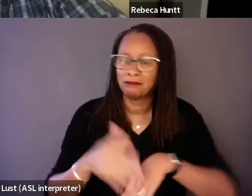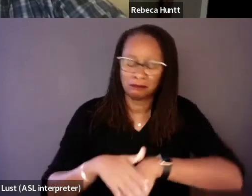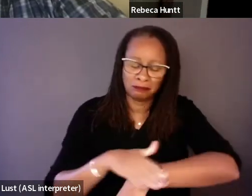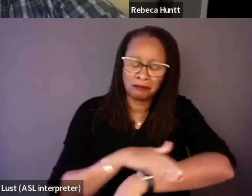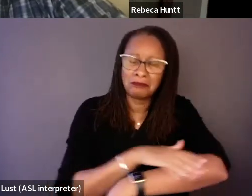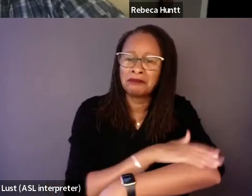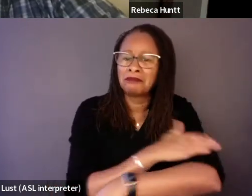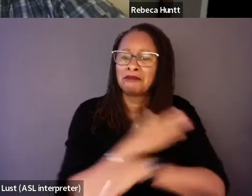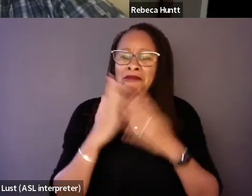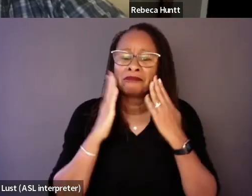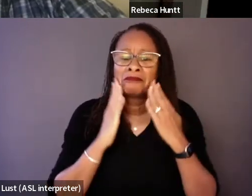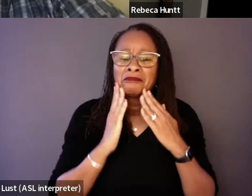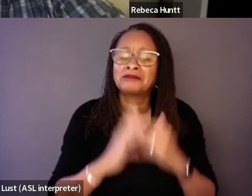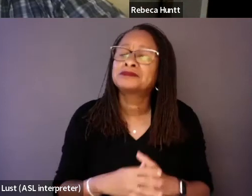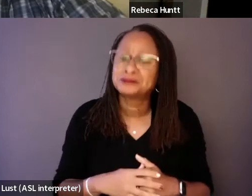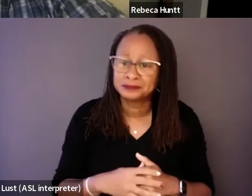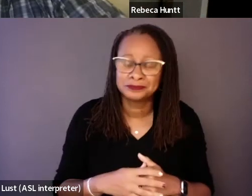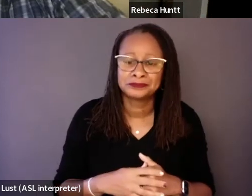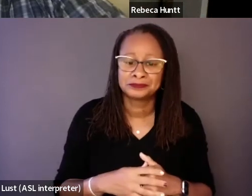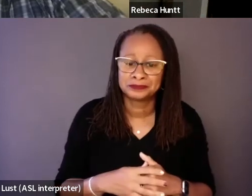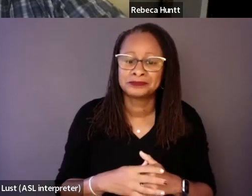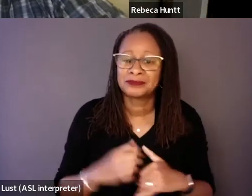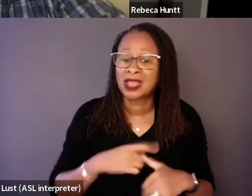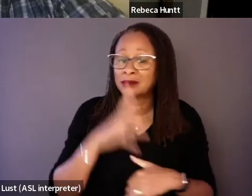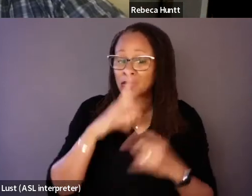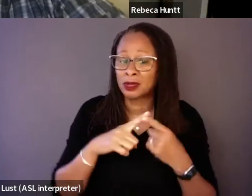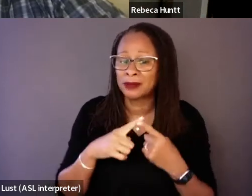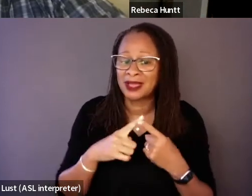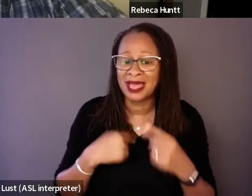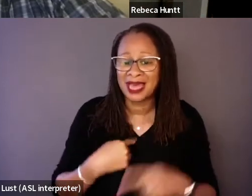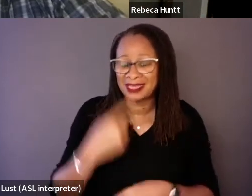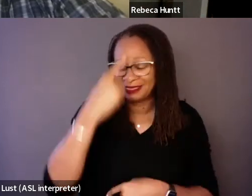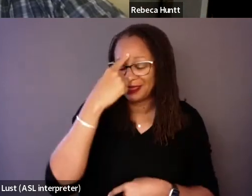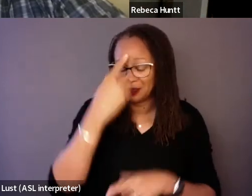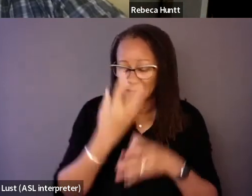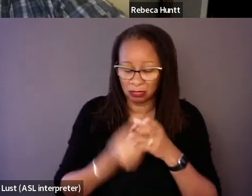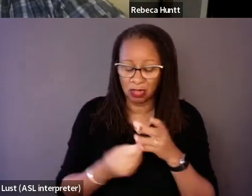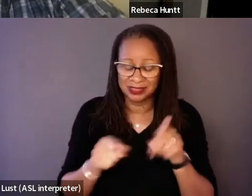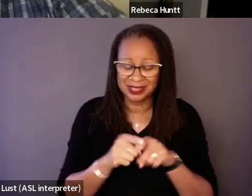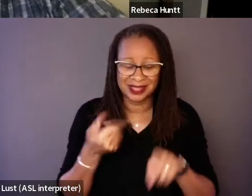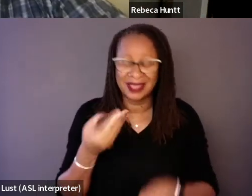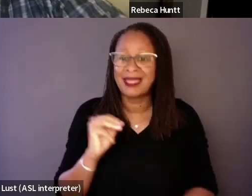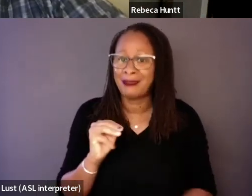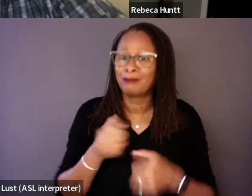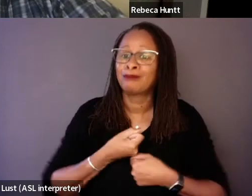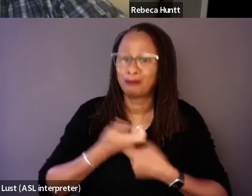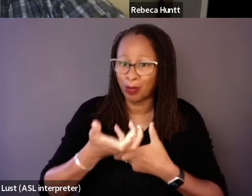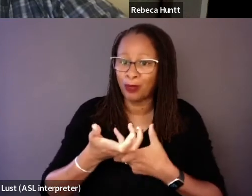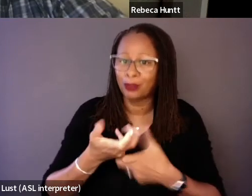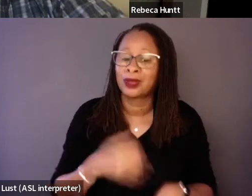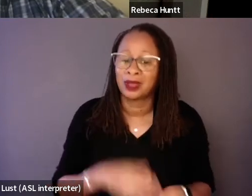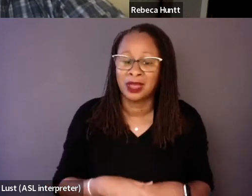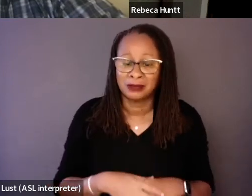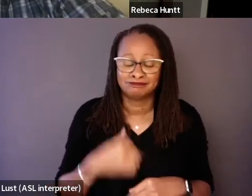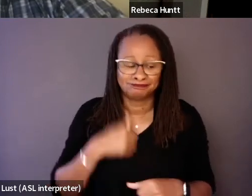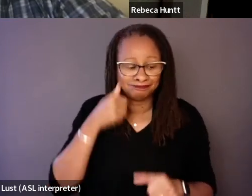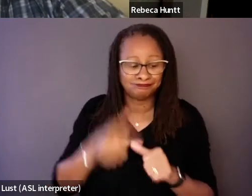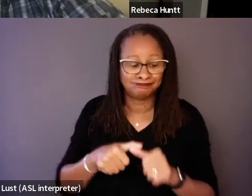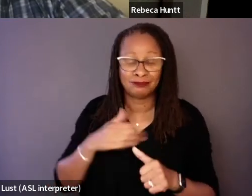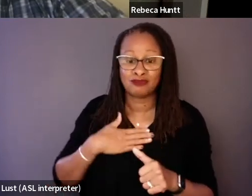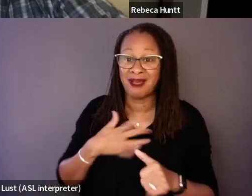my face and I'm talking about, I think it's the lost as I am poem, was reminiscent to me of like my